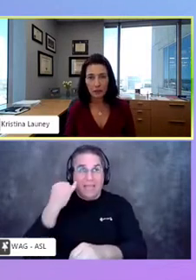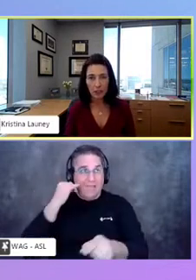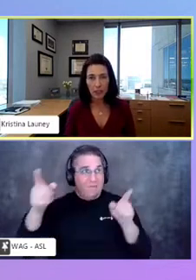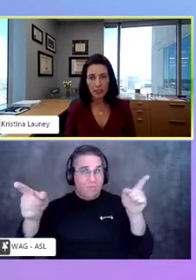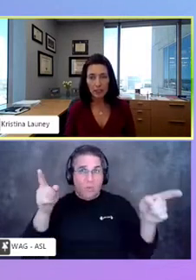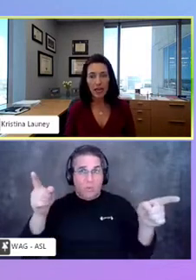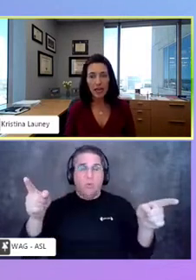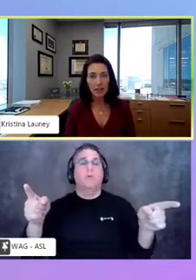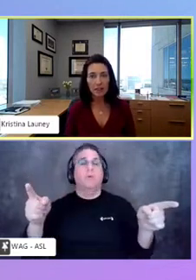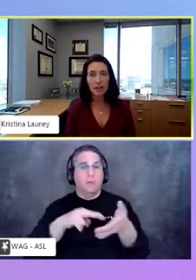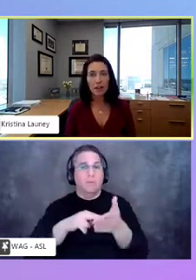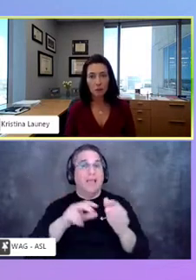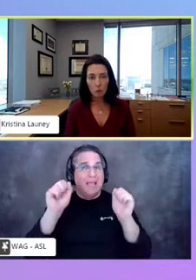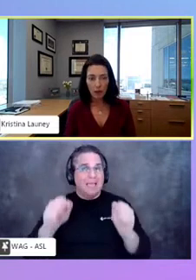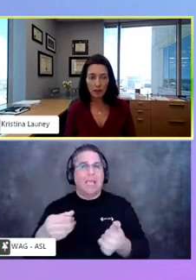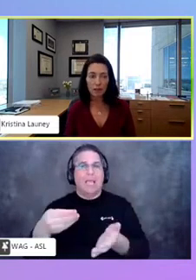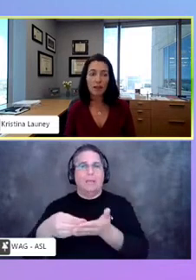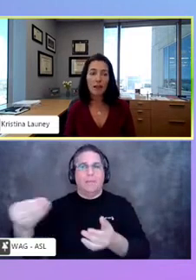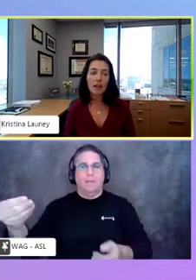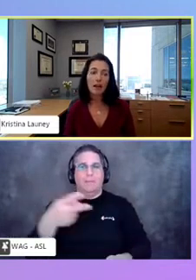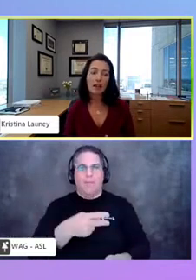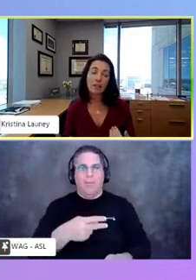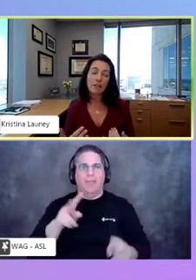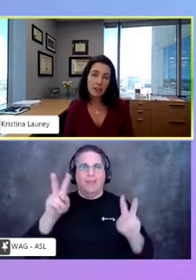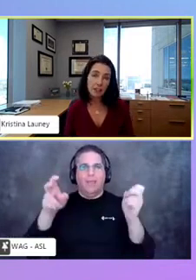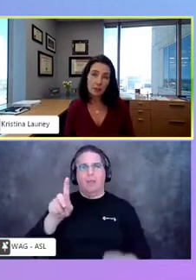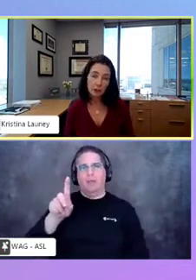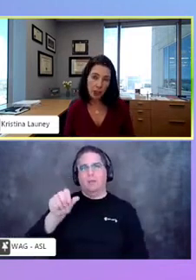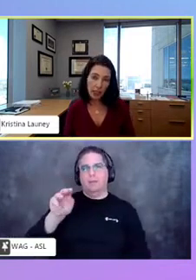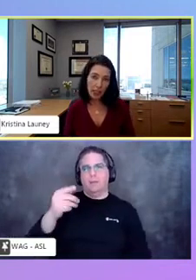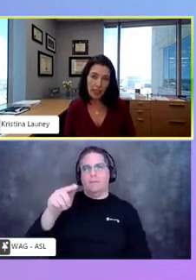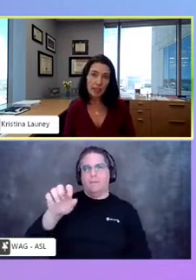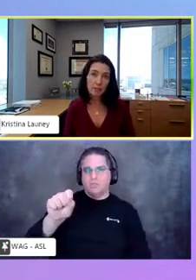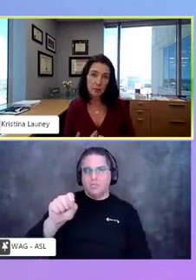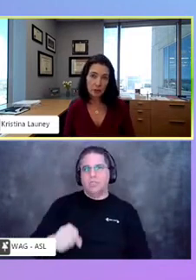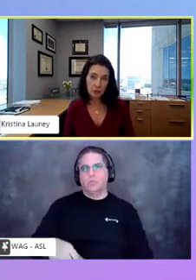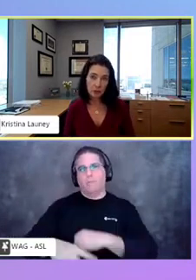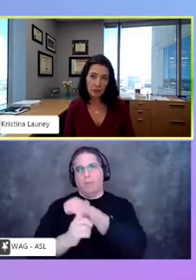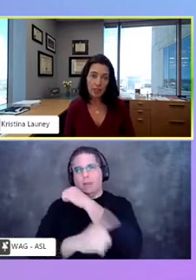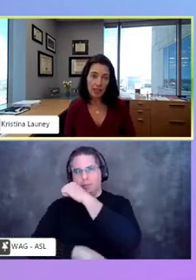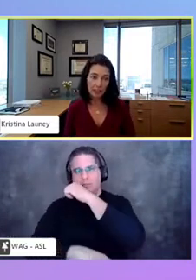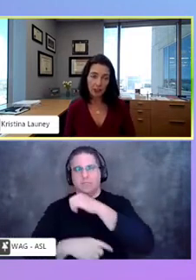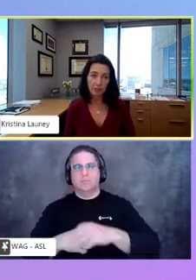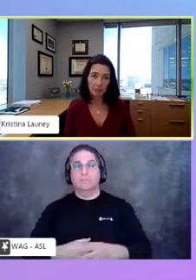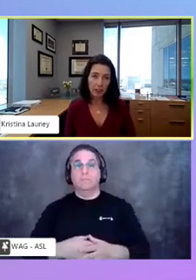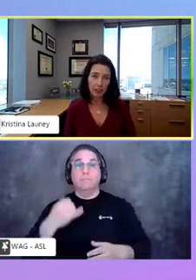York city laws requiring accessibility, you might also be able to recover damages or